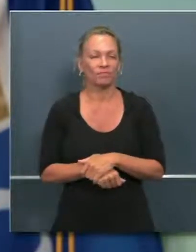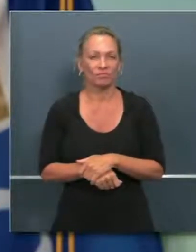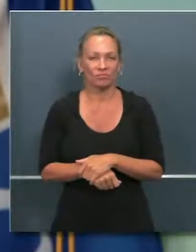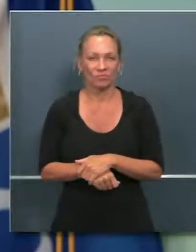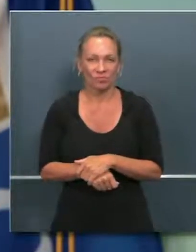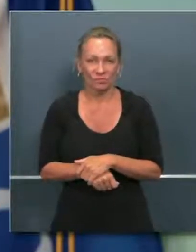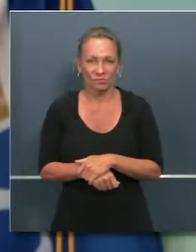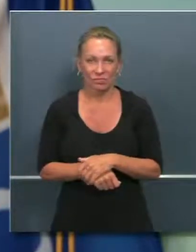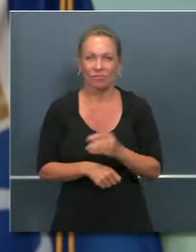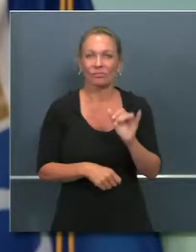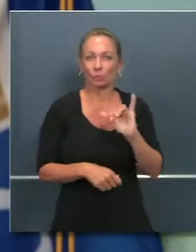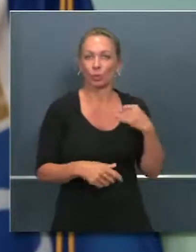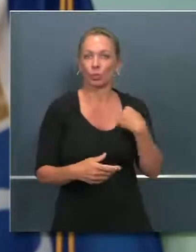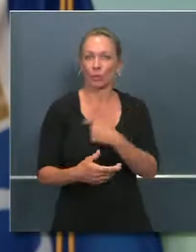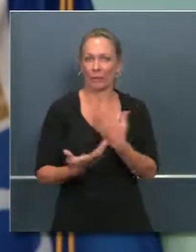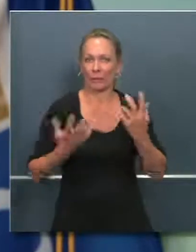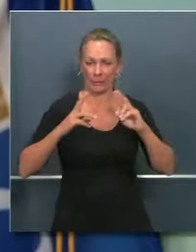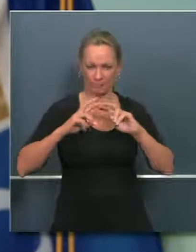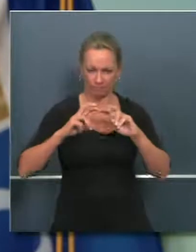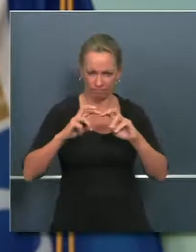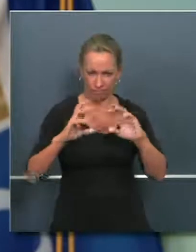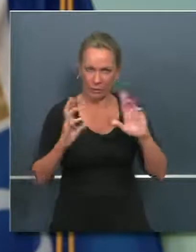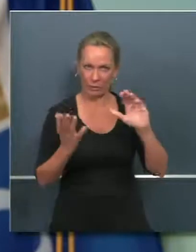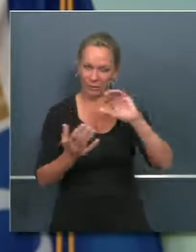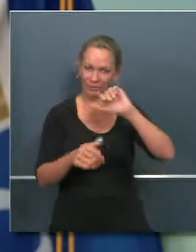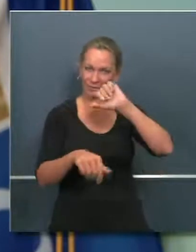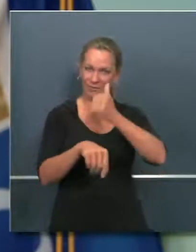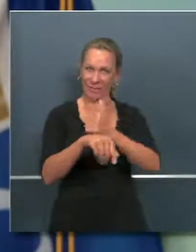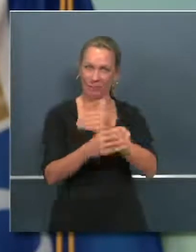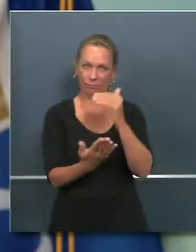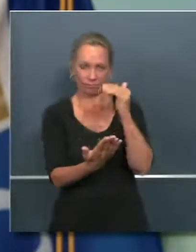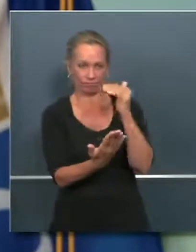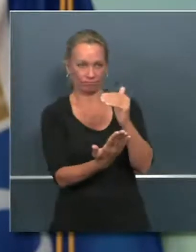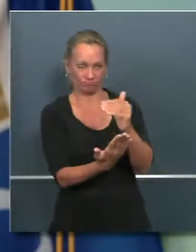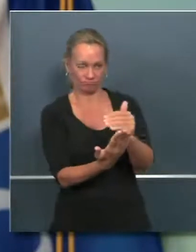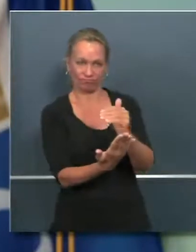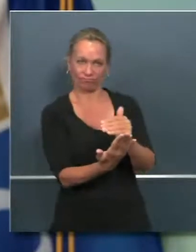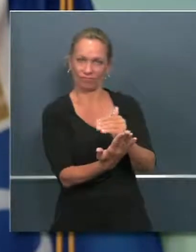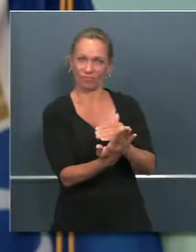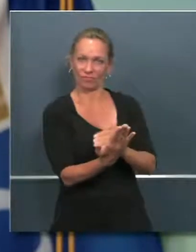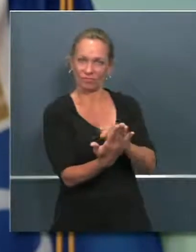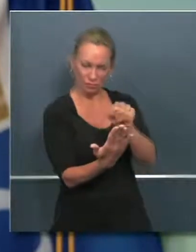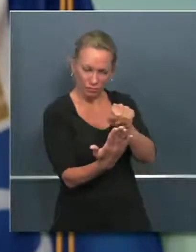need and Hospice individuals to test individuals to provide alternative care sites outside of the